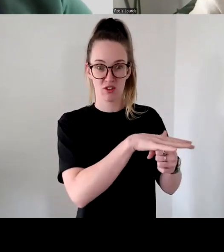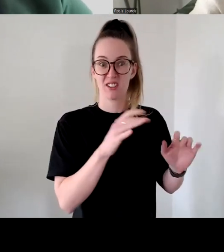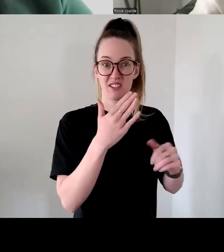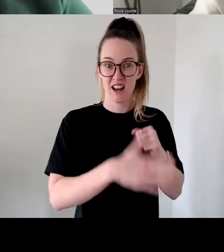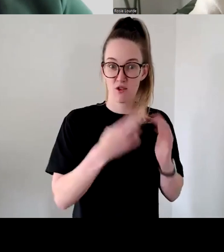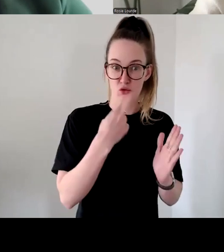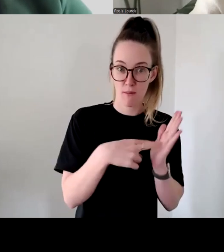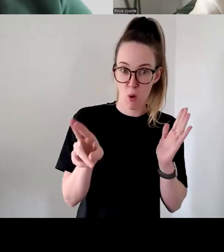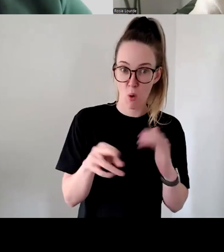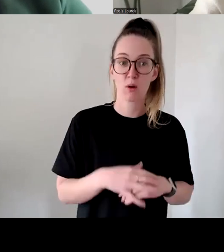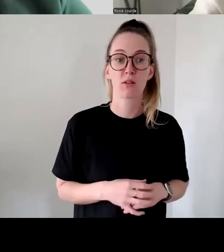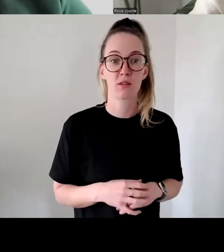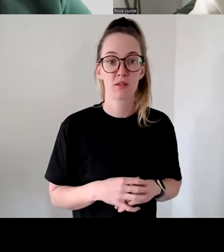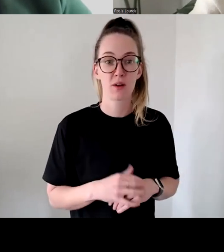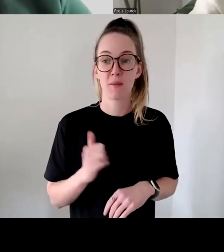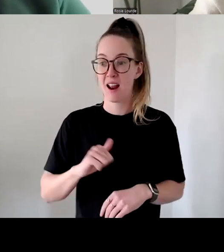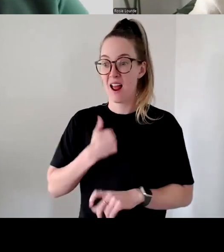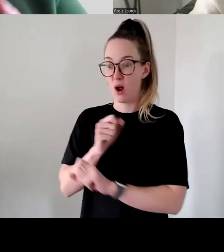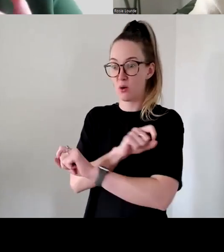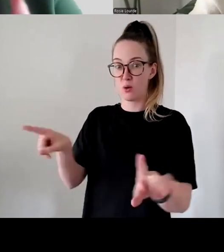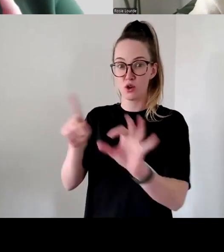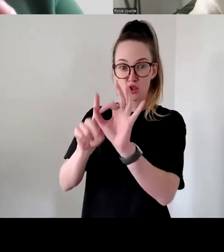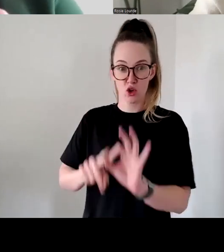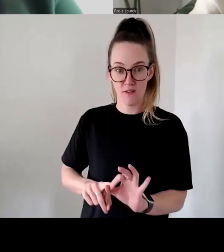What we know from our surveys is that there are a number of reasons, it is not considered